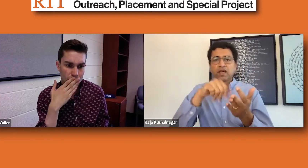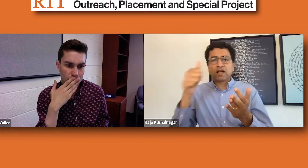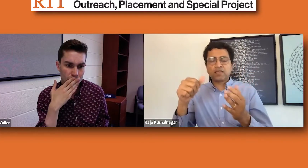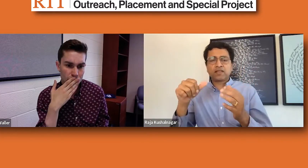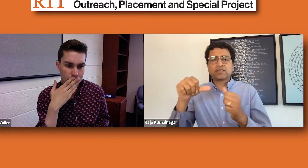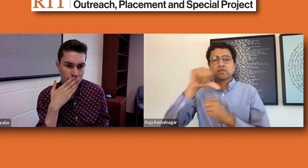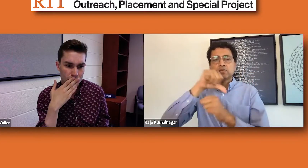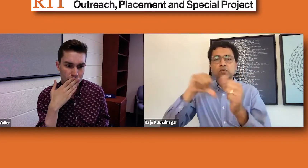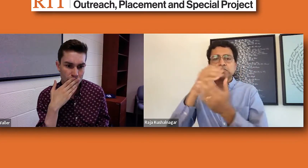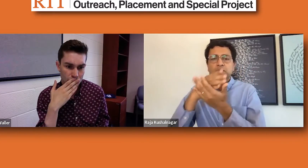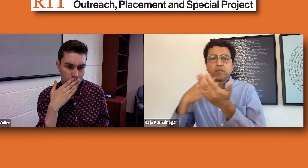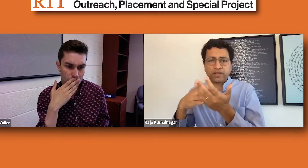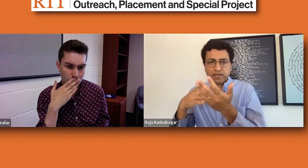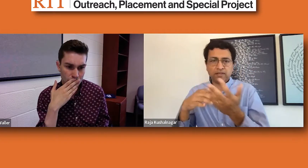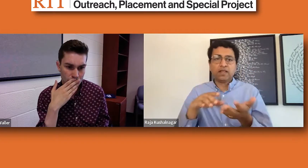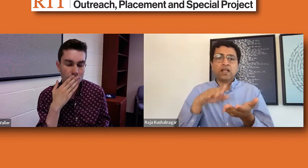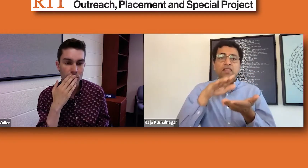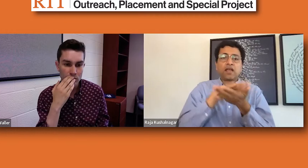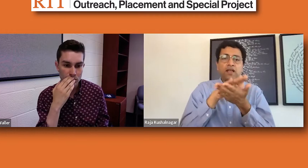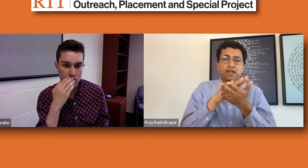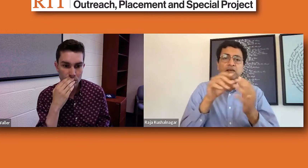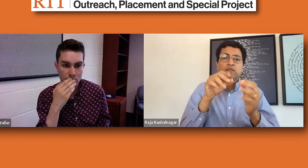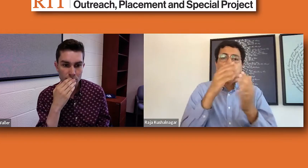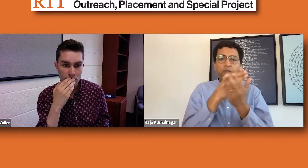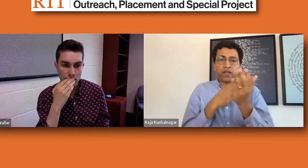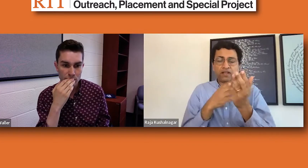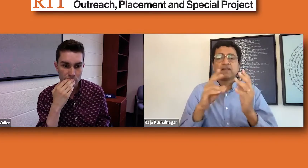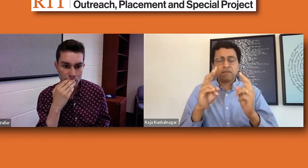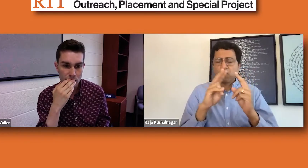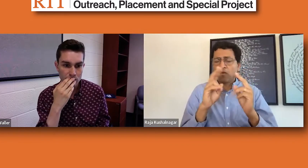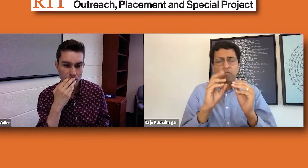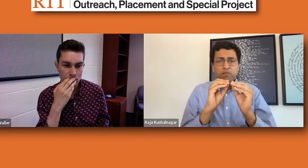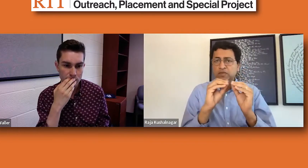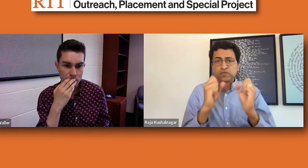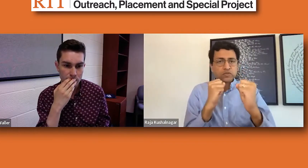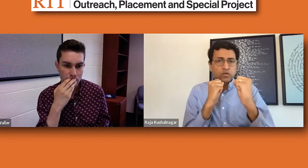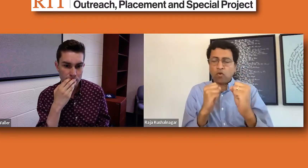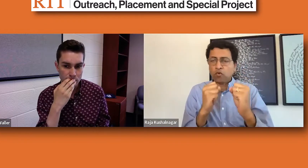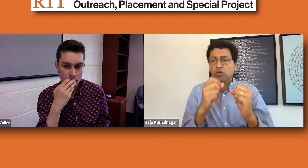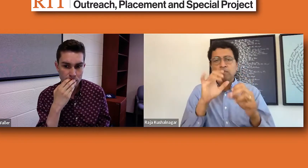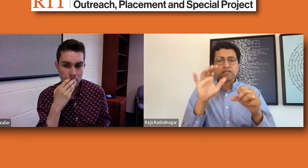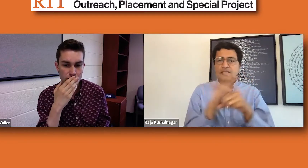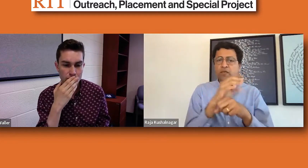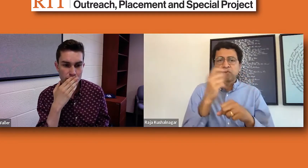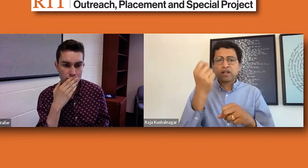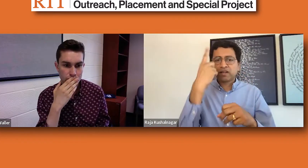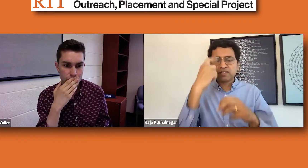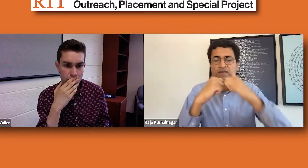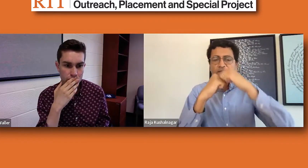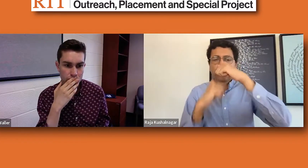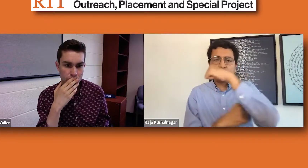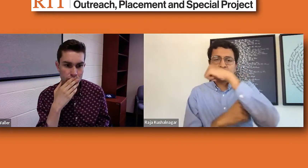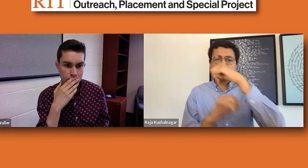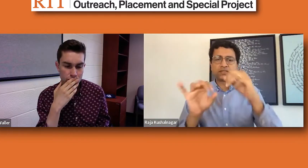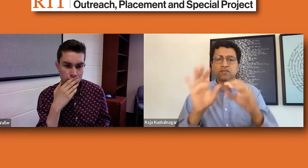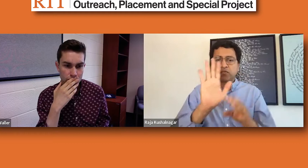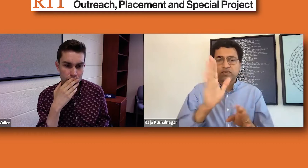You have the academic part and the social part. Now the academics are very strong.